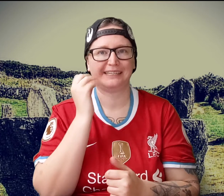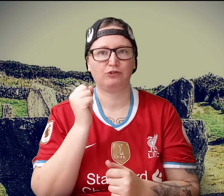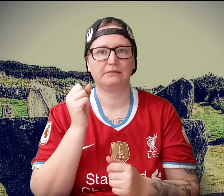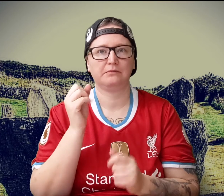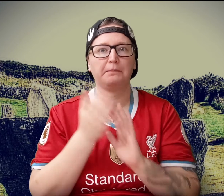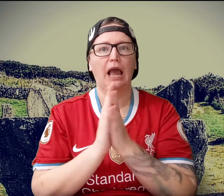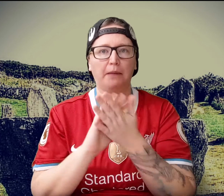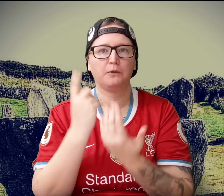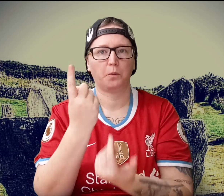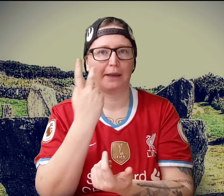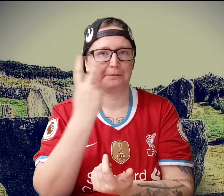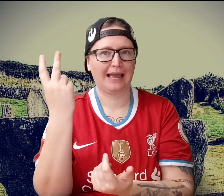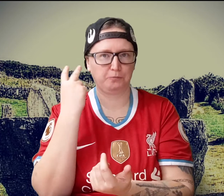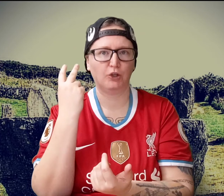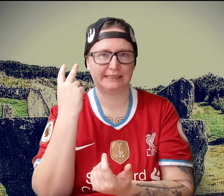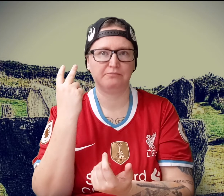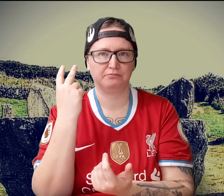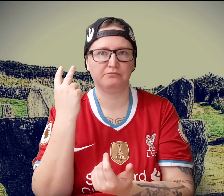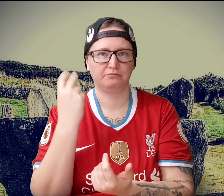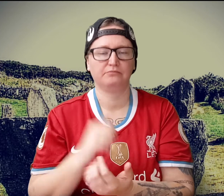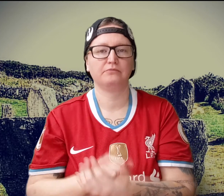so you'll have three experiences that become one memory